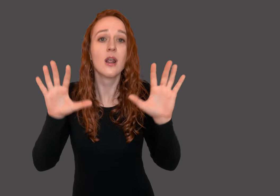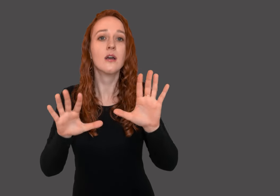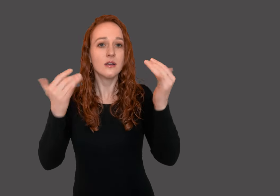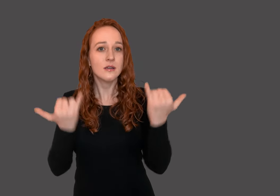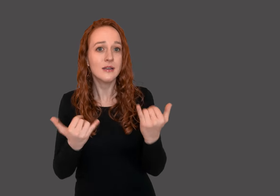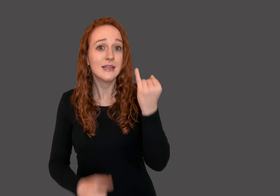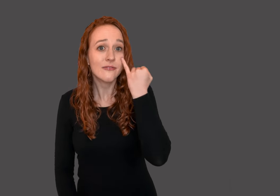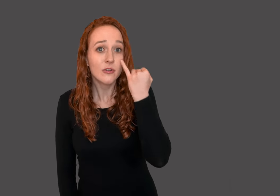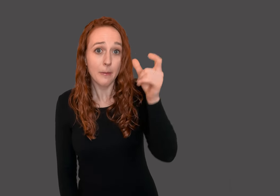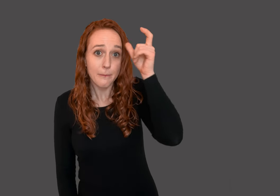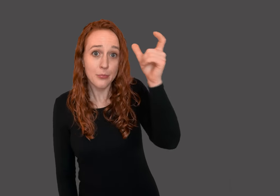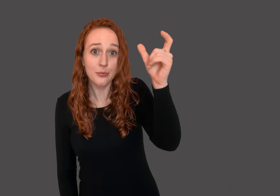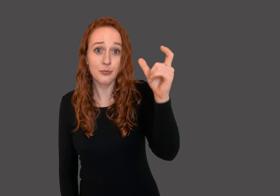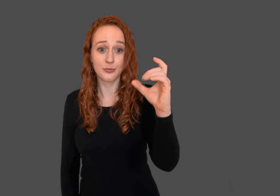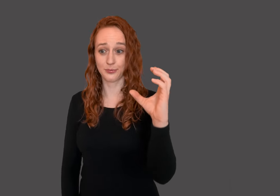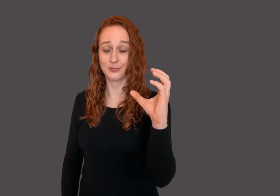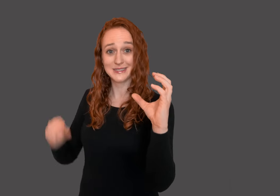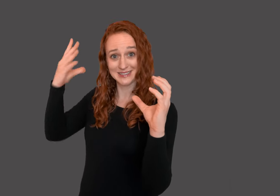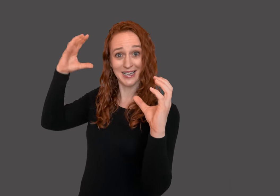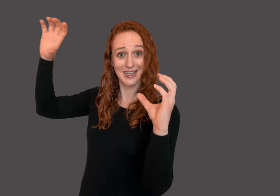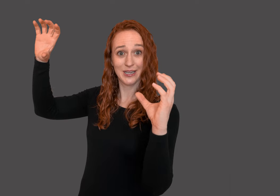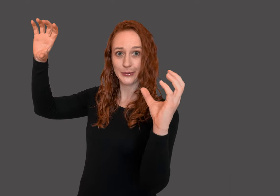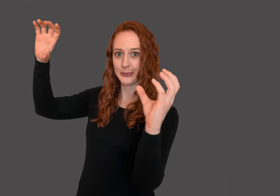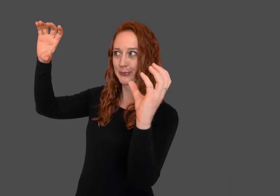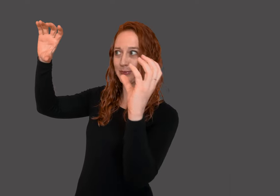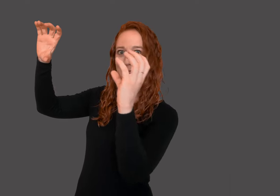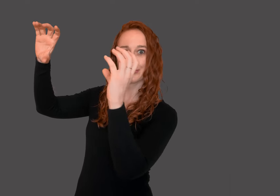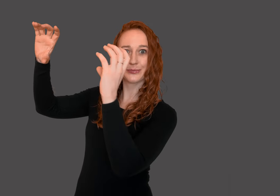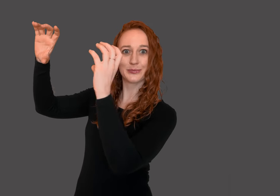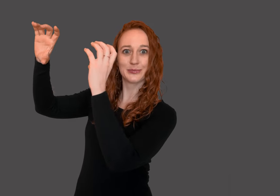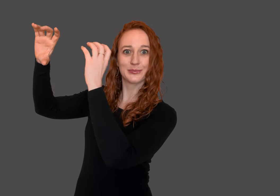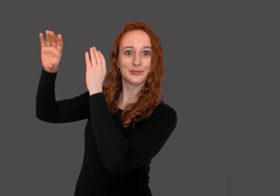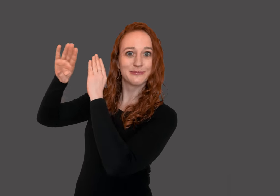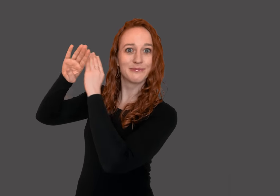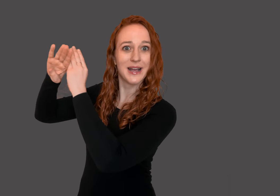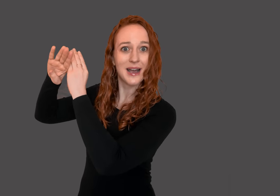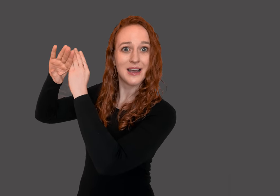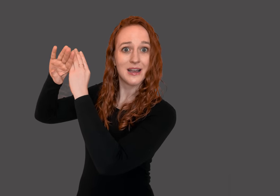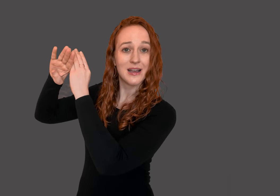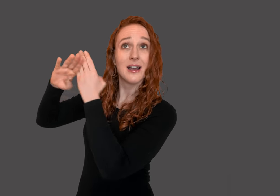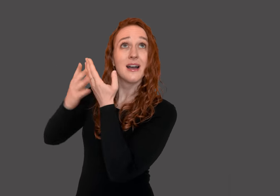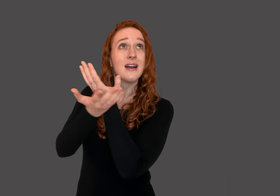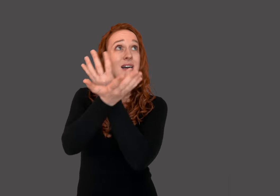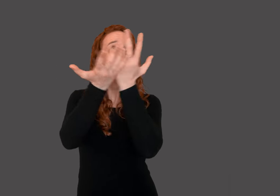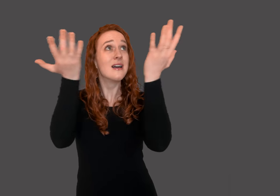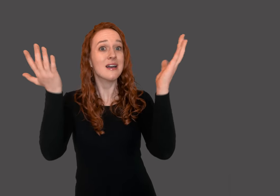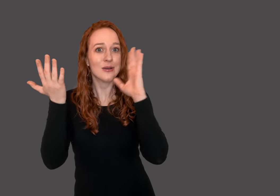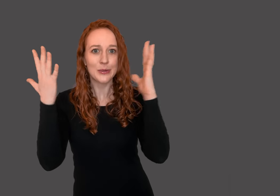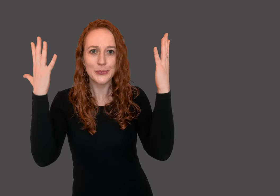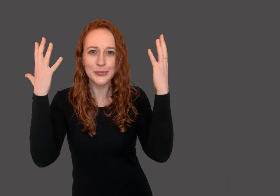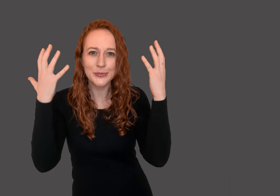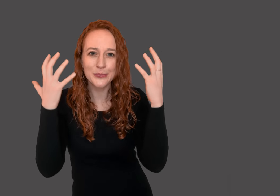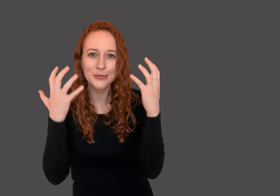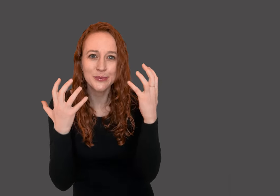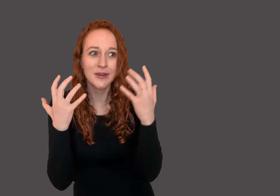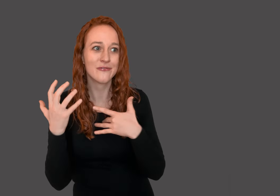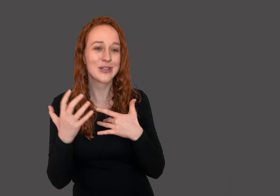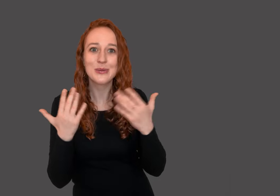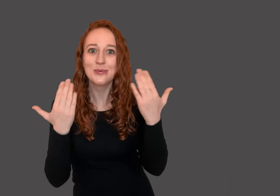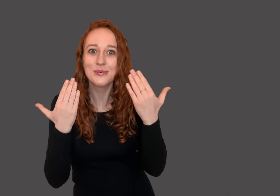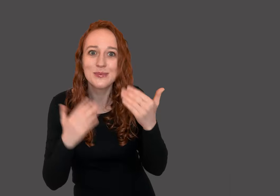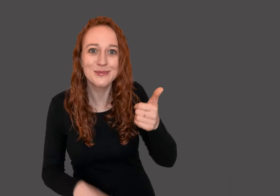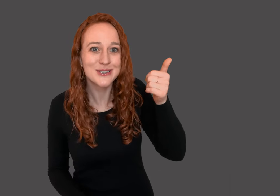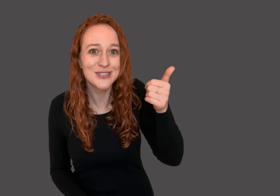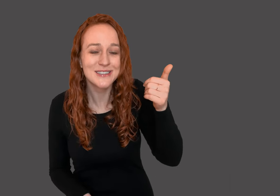However, if the Moon passes in front of the Sun during the day, it will become more dim and cooler,